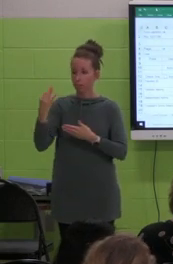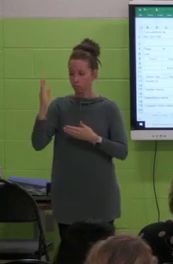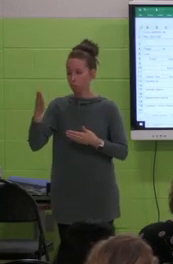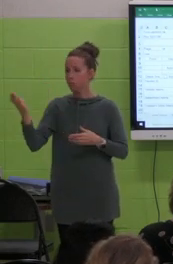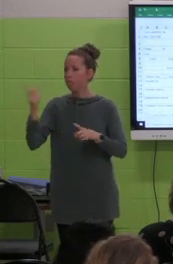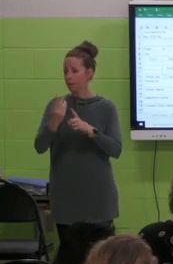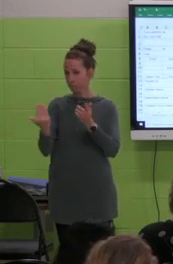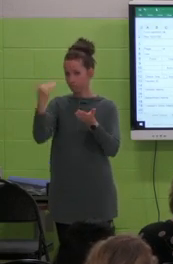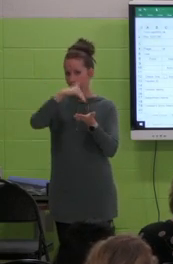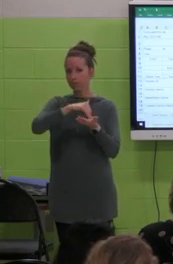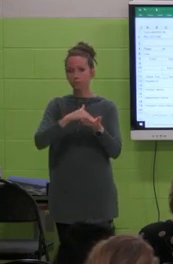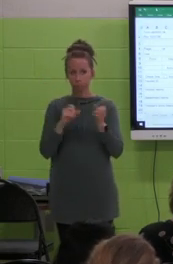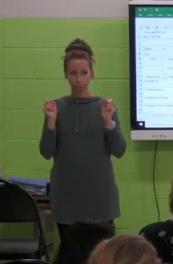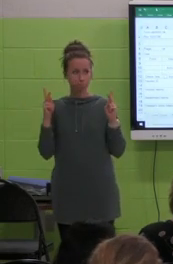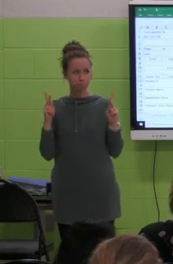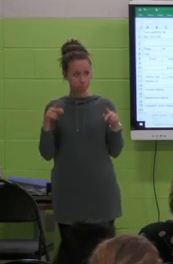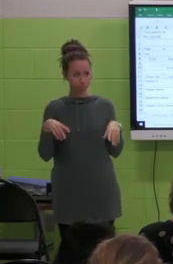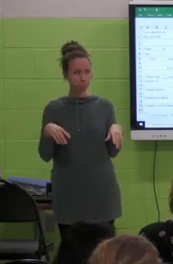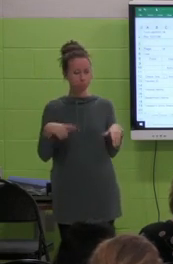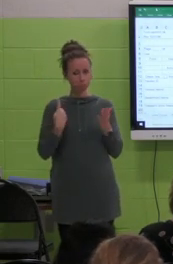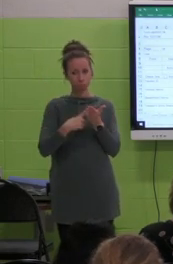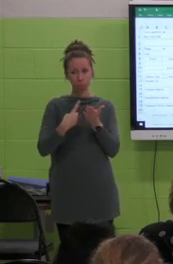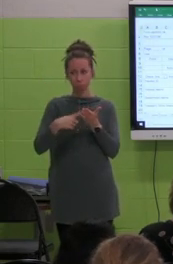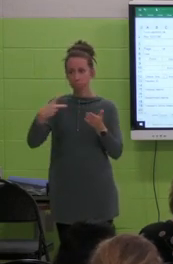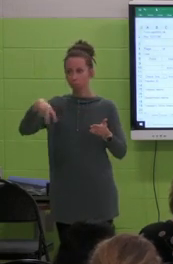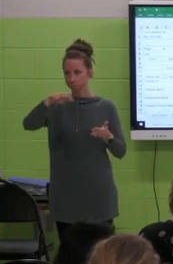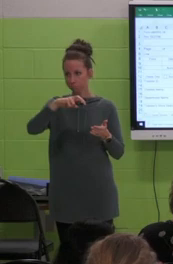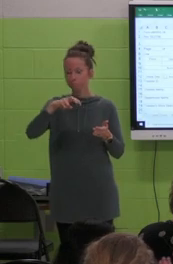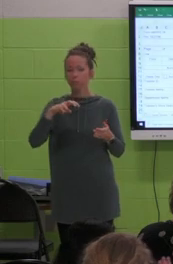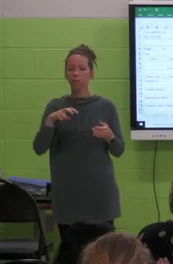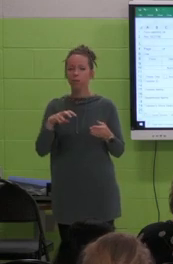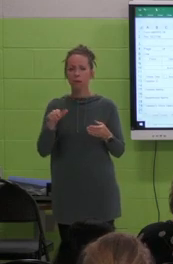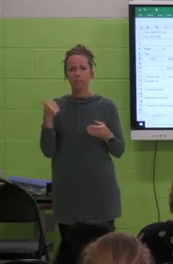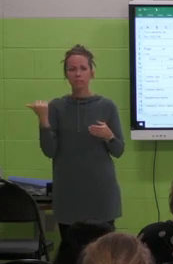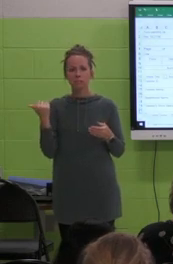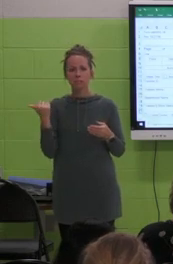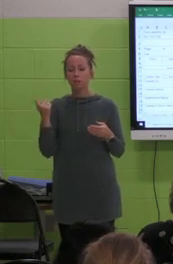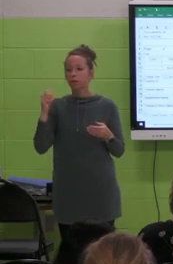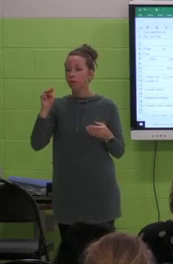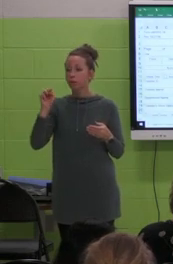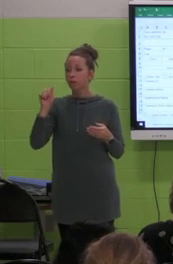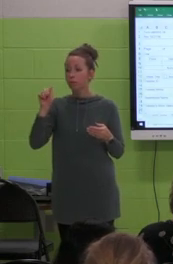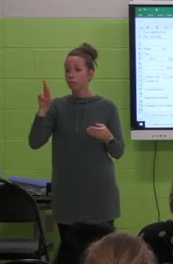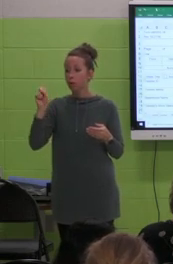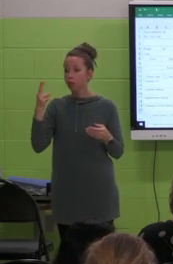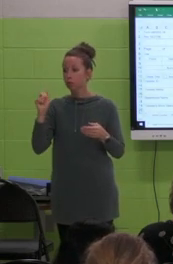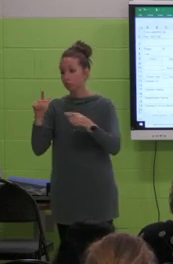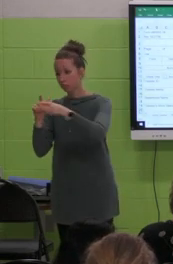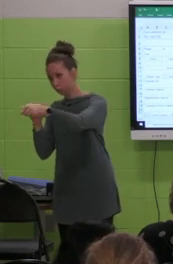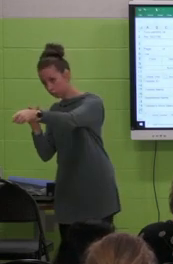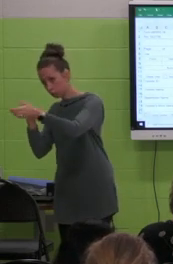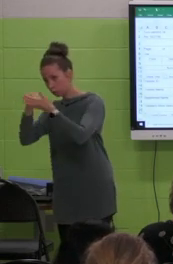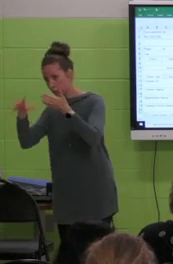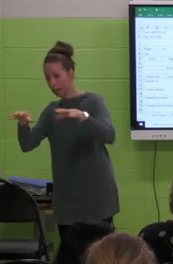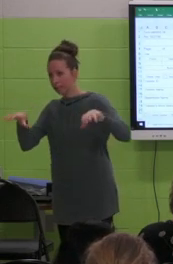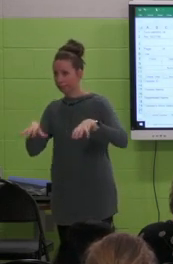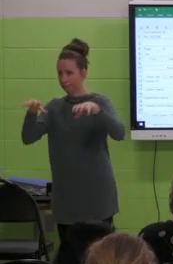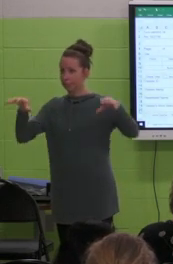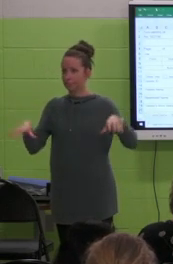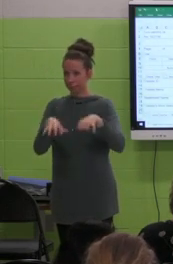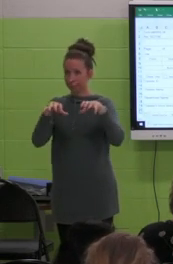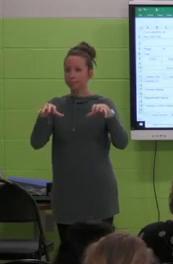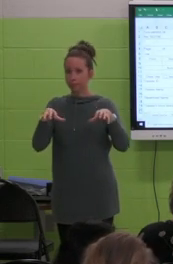that um what else Marshall of course Student Activity sounds like um there's not a lot of